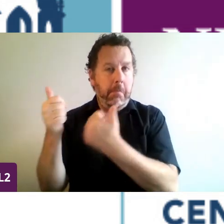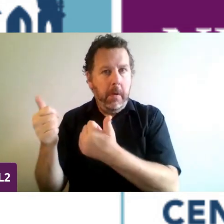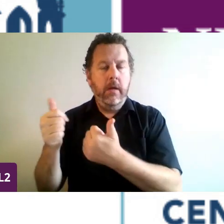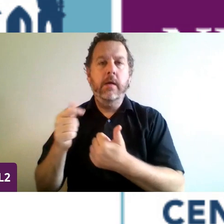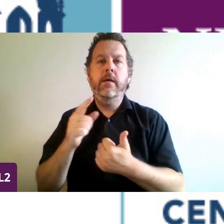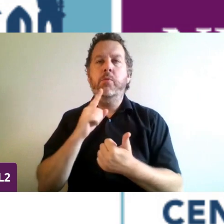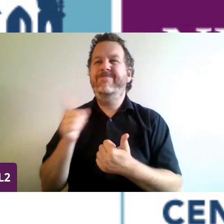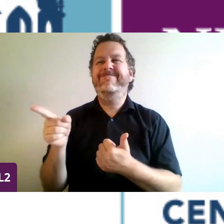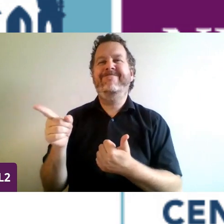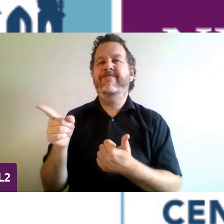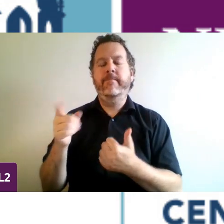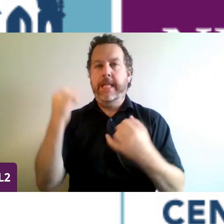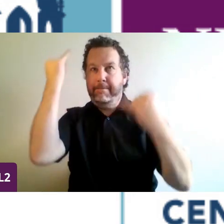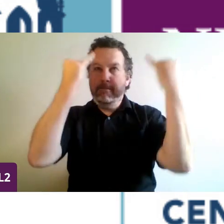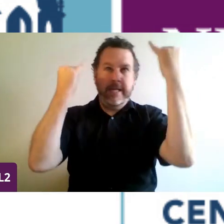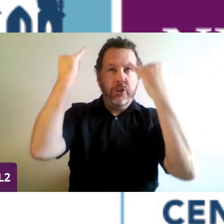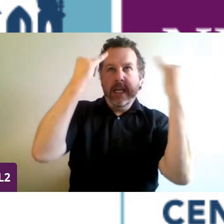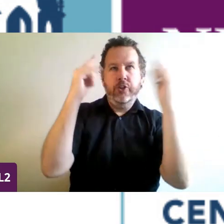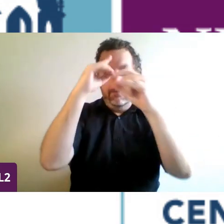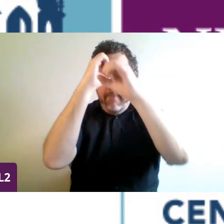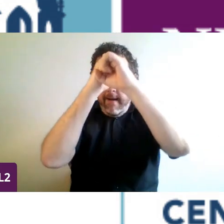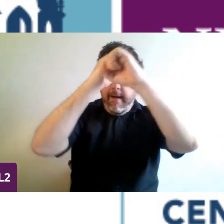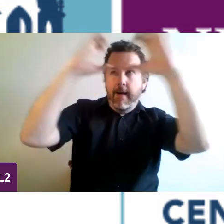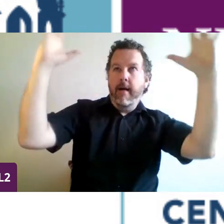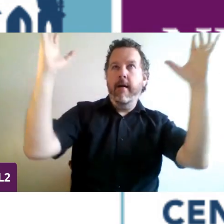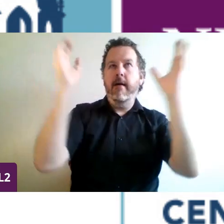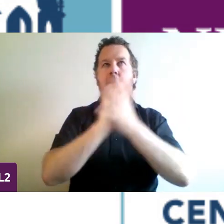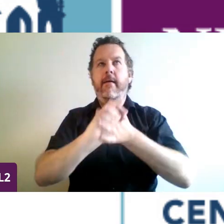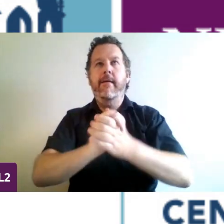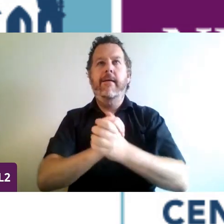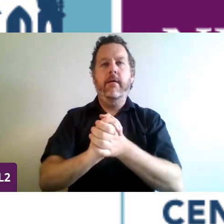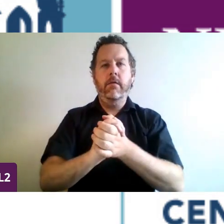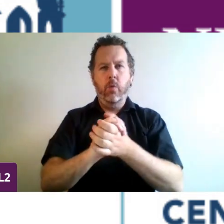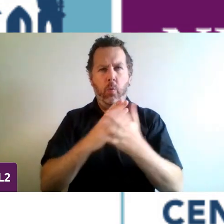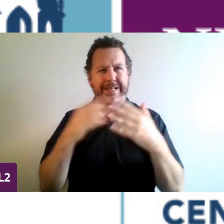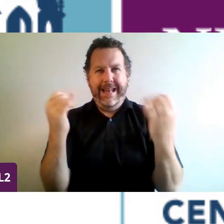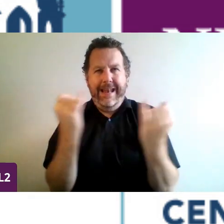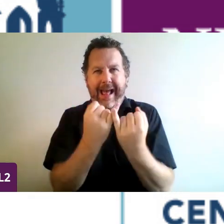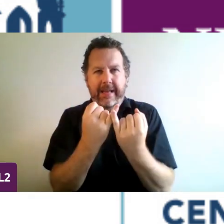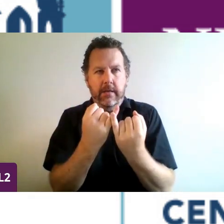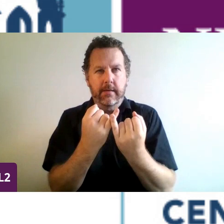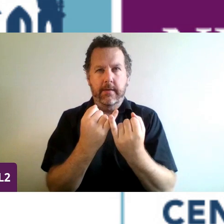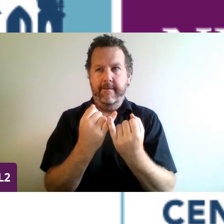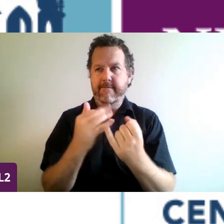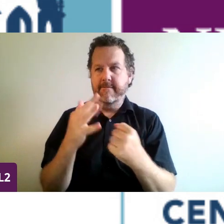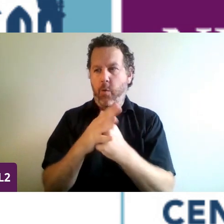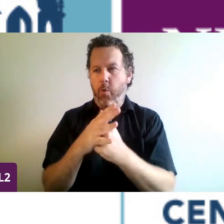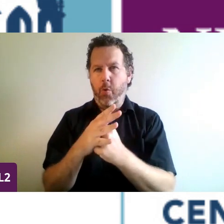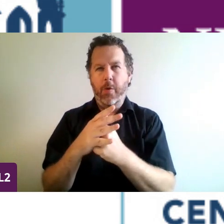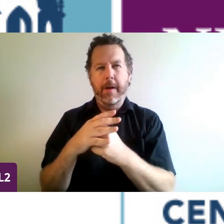what a more accessible business model would look like. We see accessibility